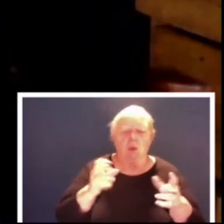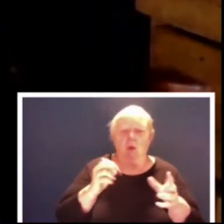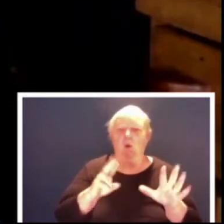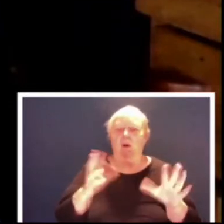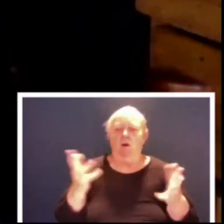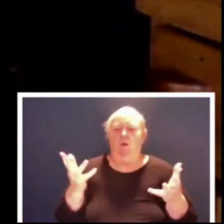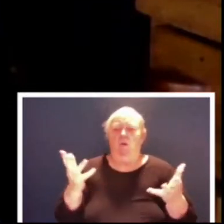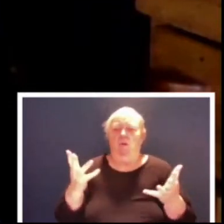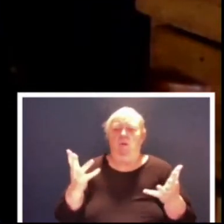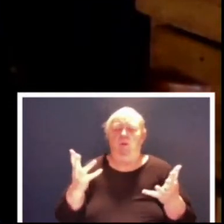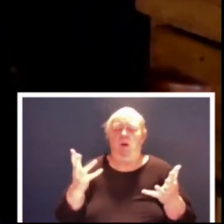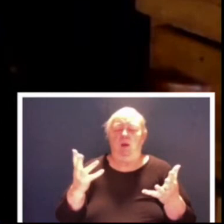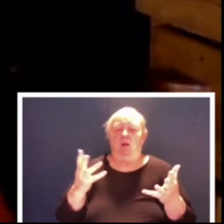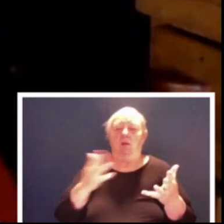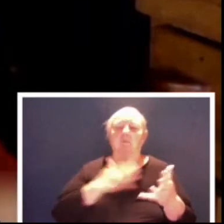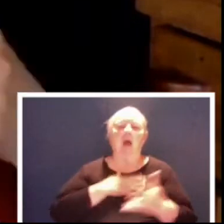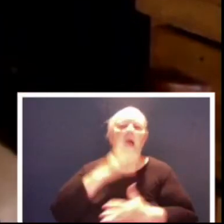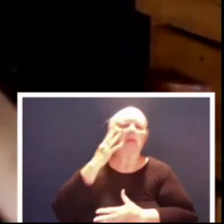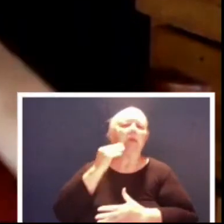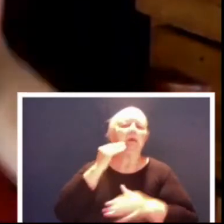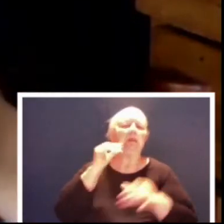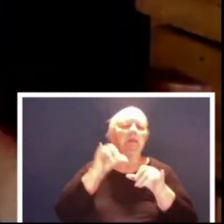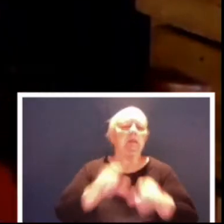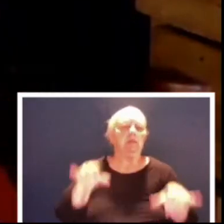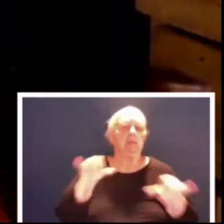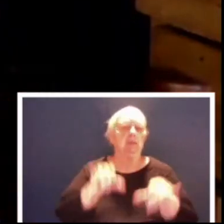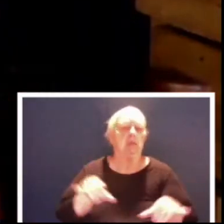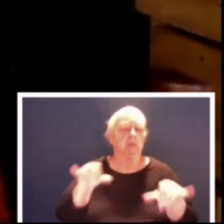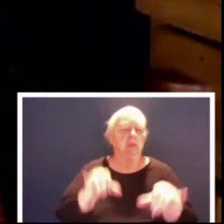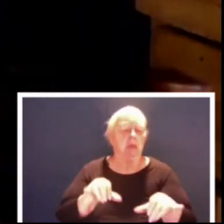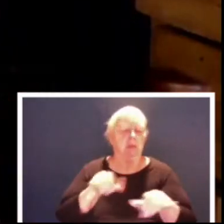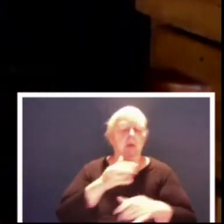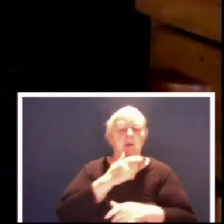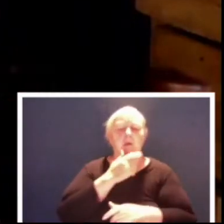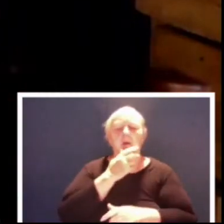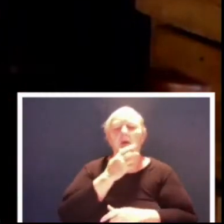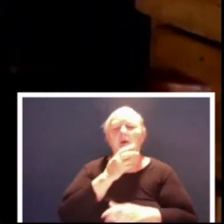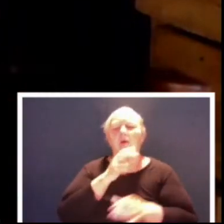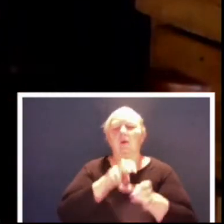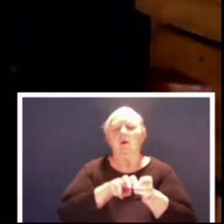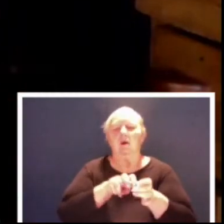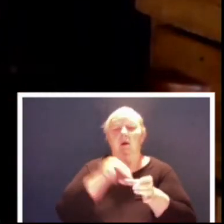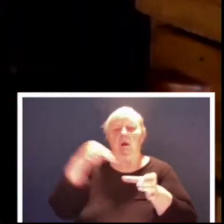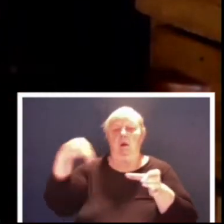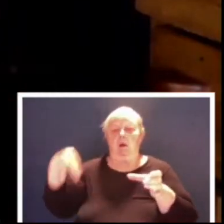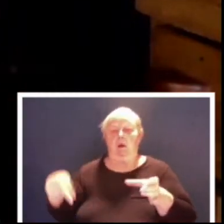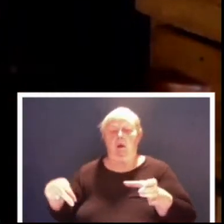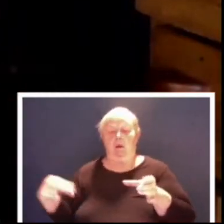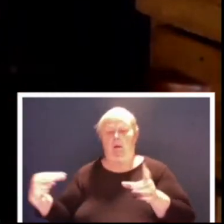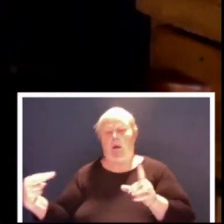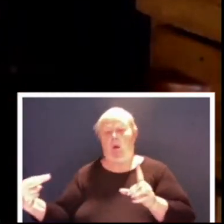then takes you out from being in it to observing it. Once you're able to then observe it